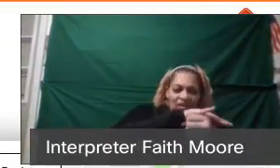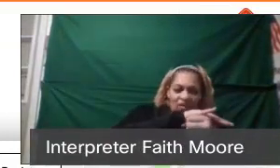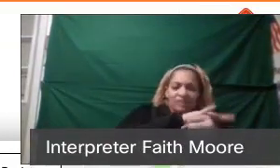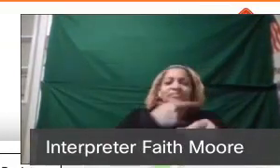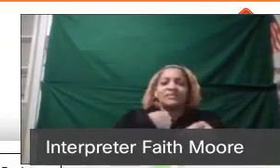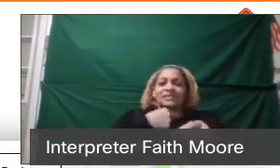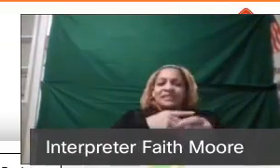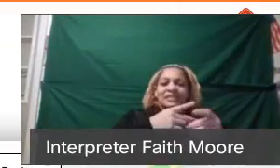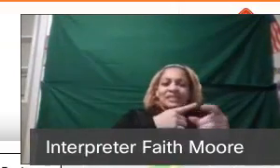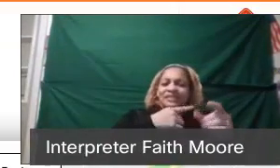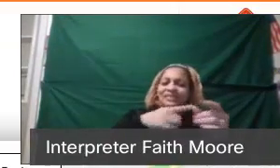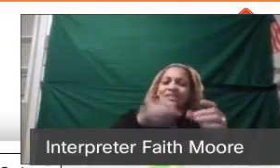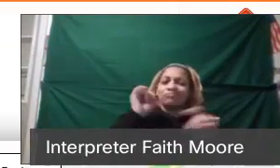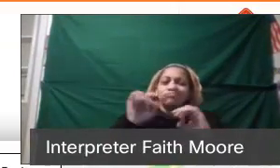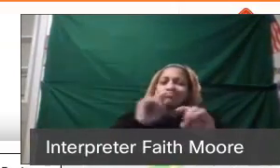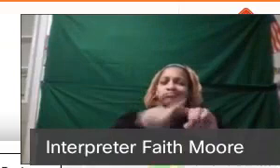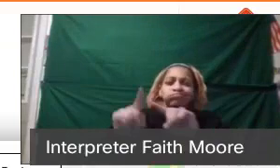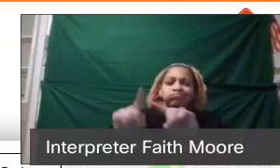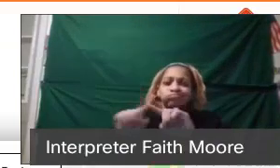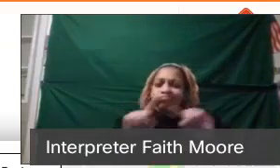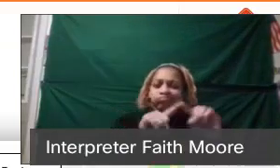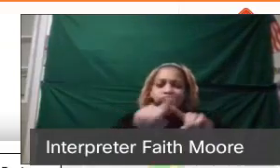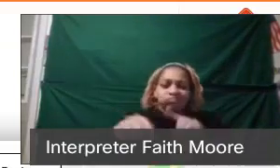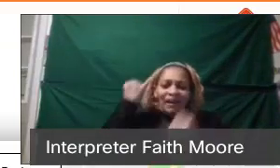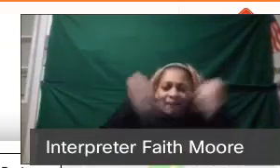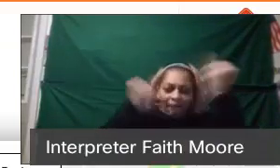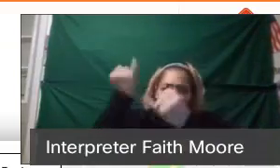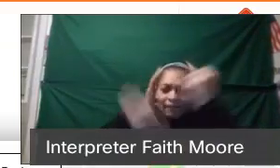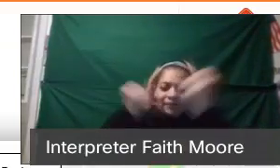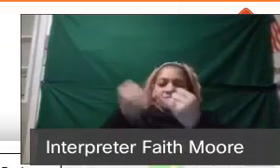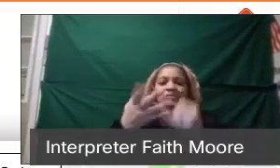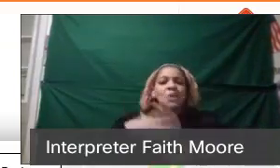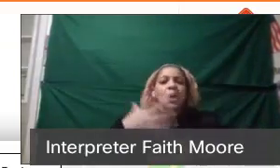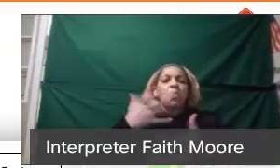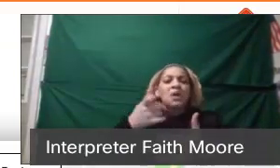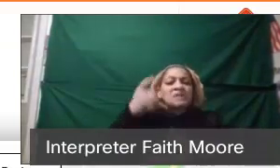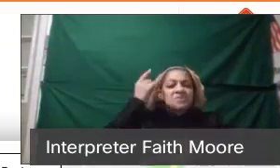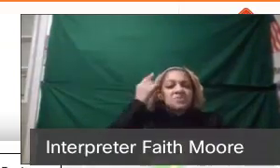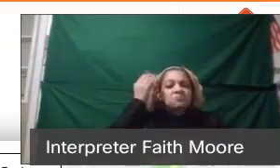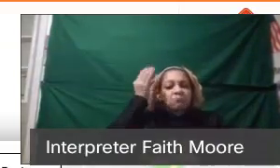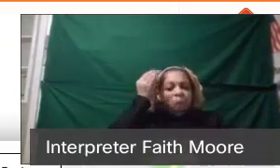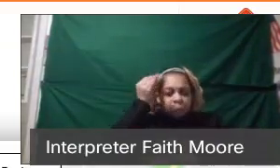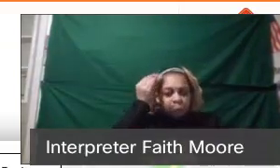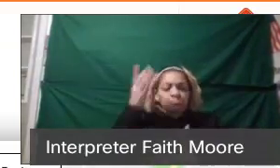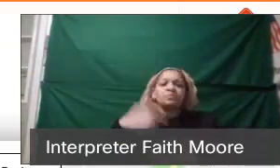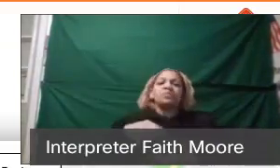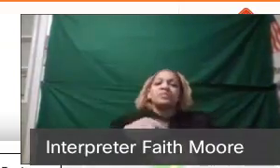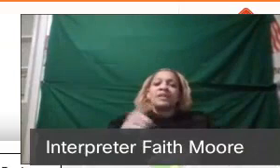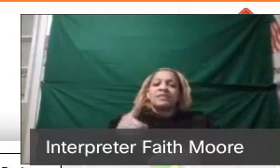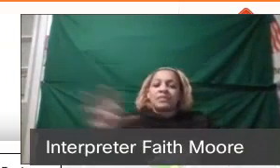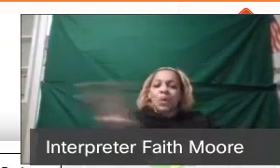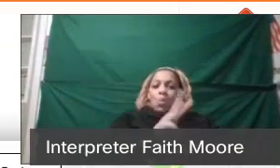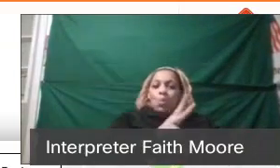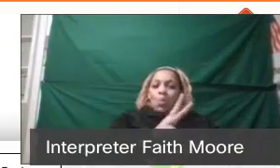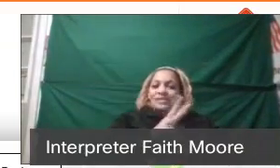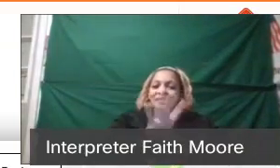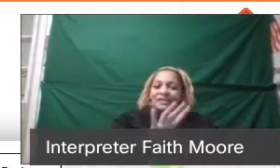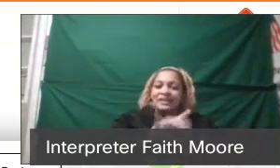But I just wanted to sort of get your thoughts on this. See, if maybe this could be considered. I know you are moving towards thinking about the Western alignment for going past coma.